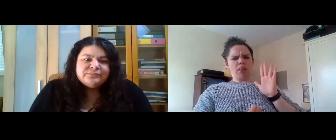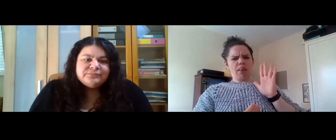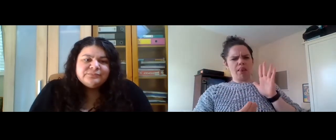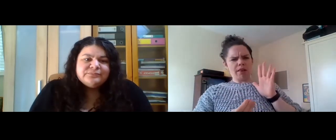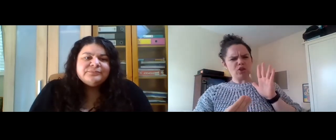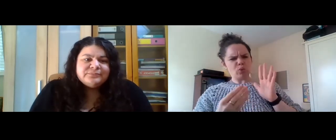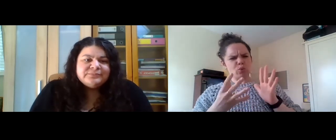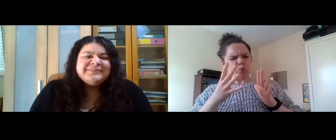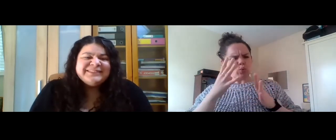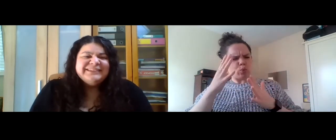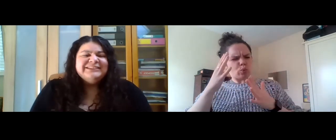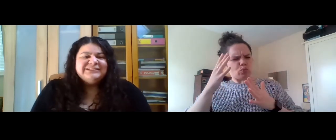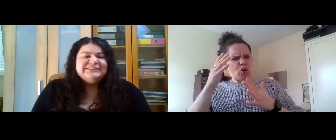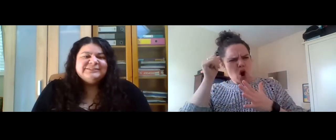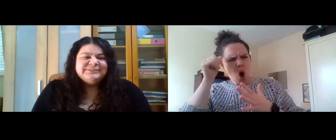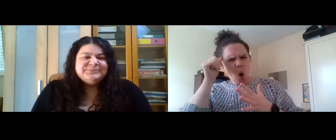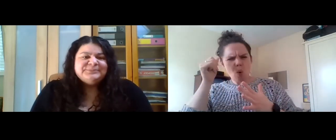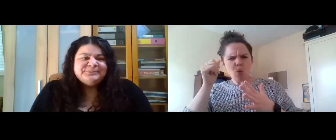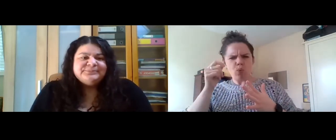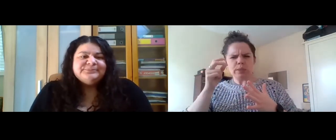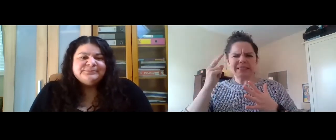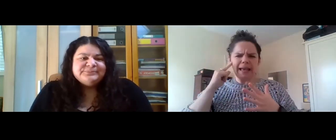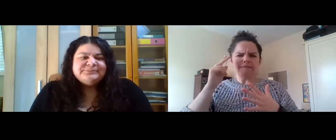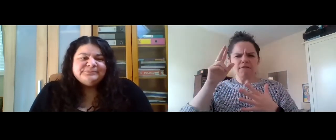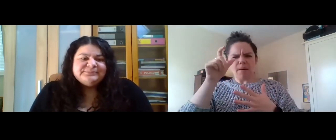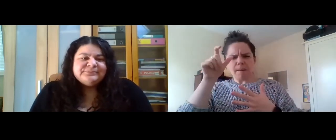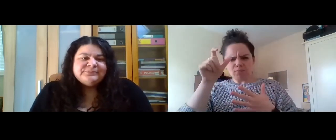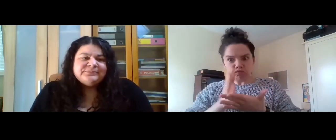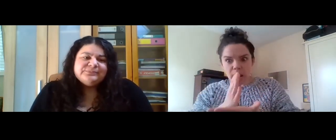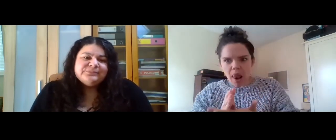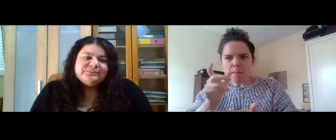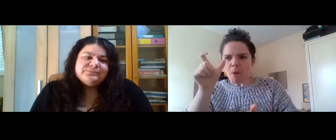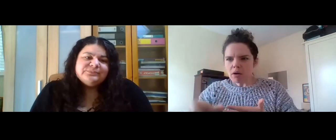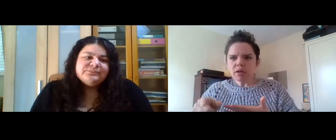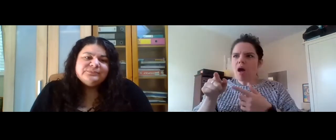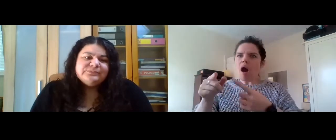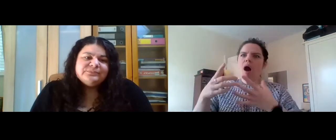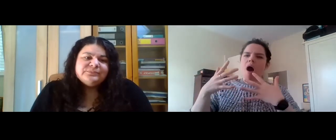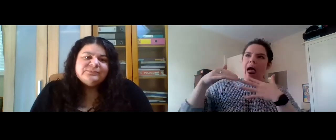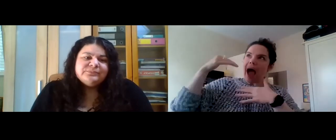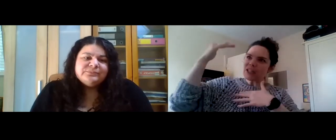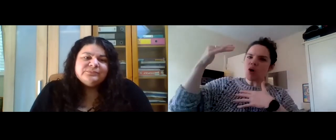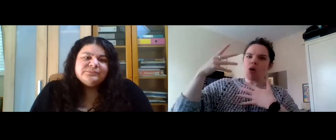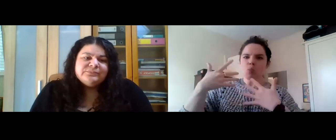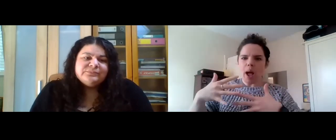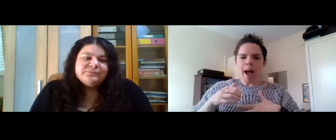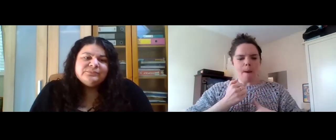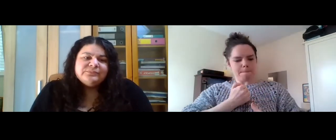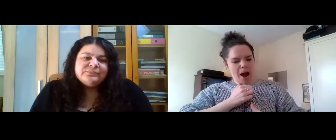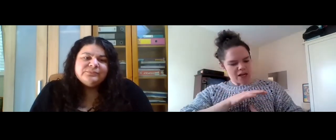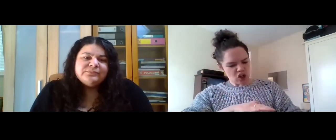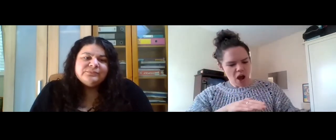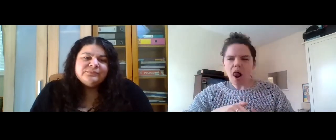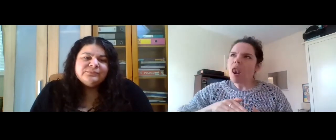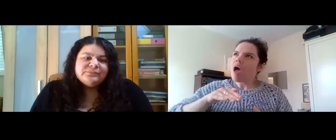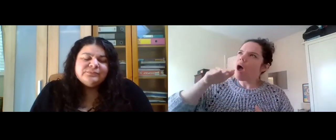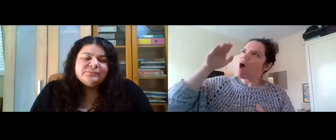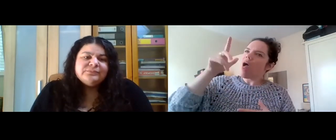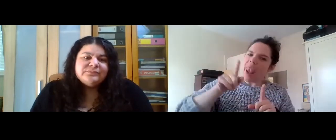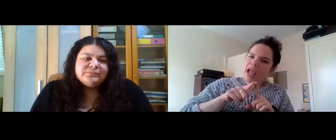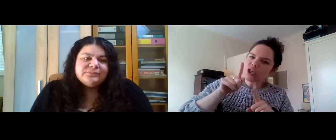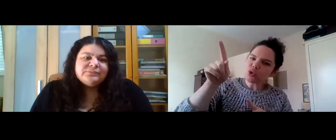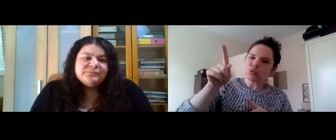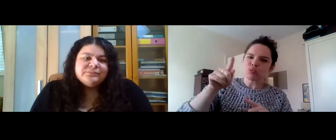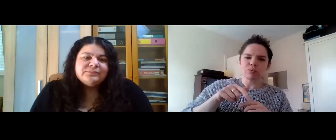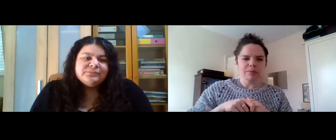to know a Deaf adult in real life and think 'my child will grow up to be like you'.